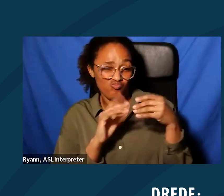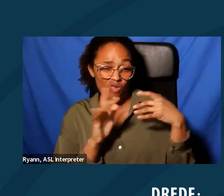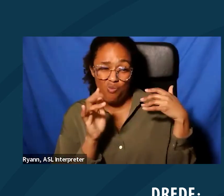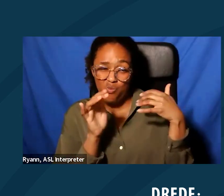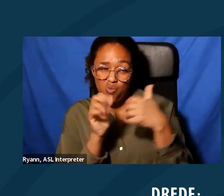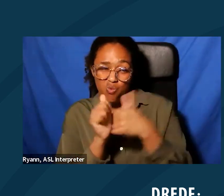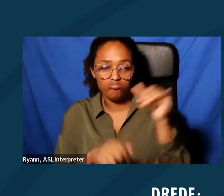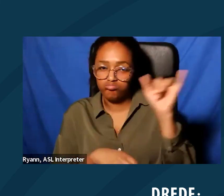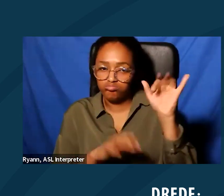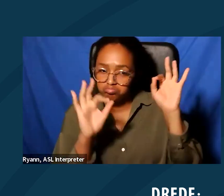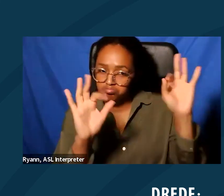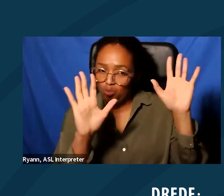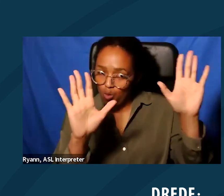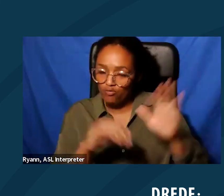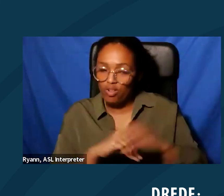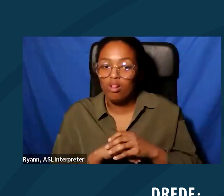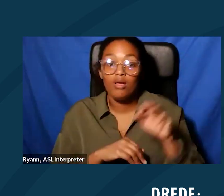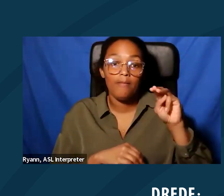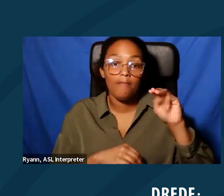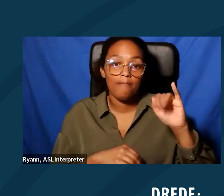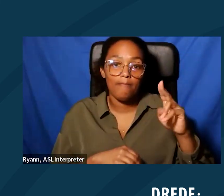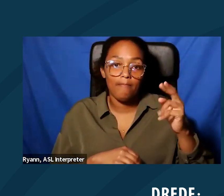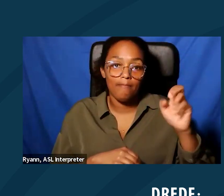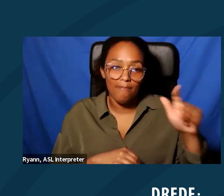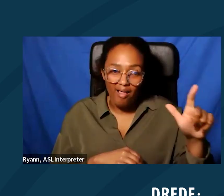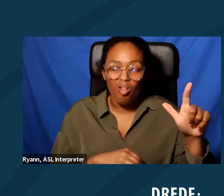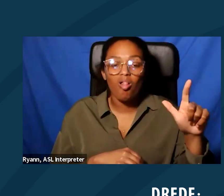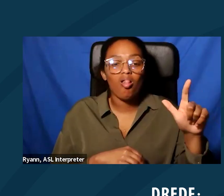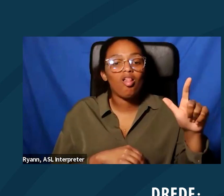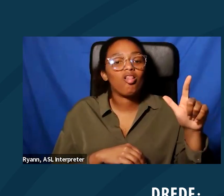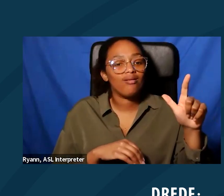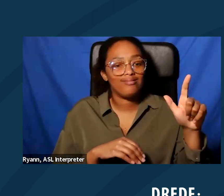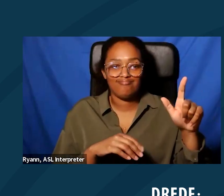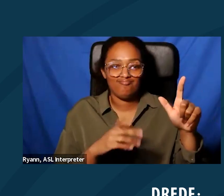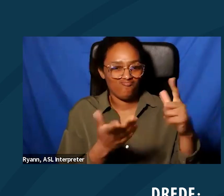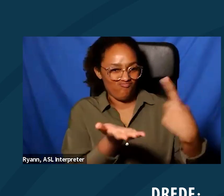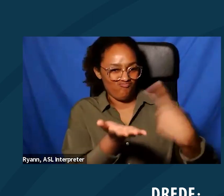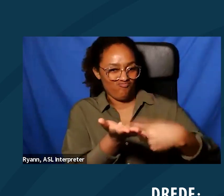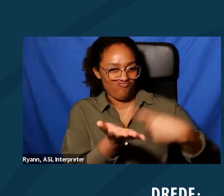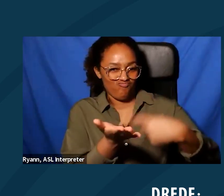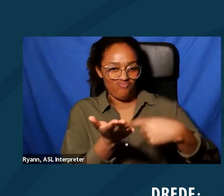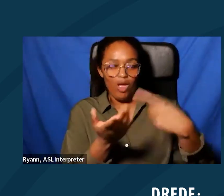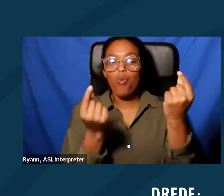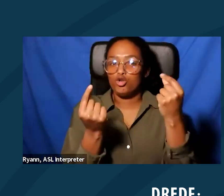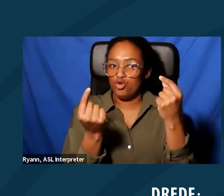all right? Claudia and Jennifer did a great job in getting you all updated.